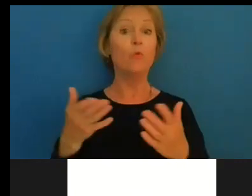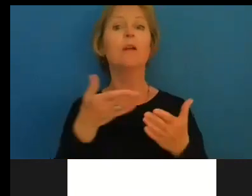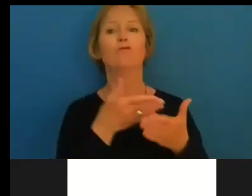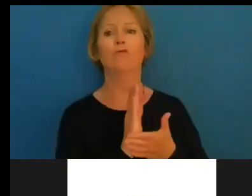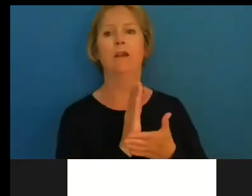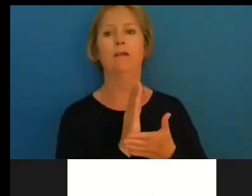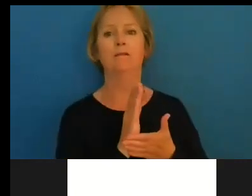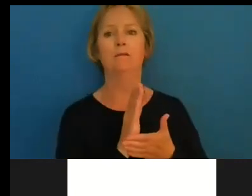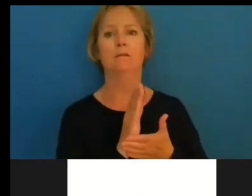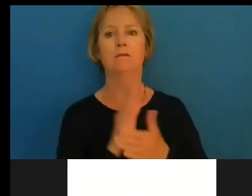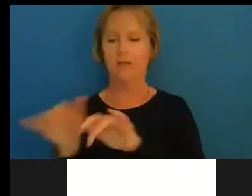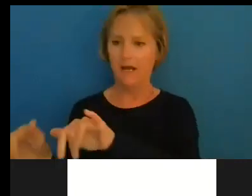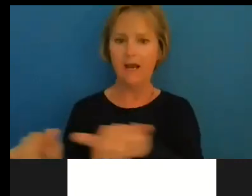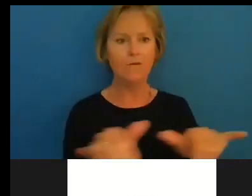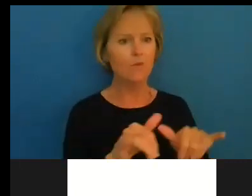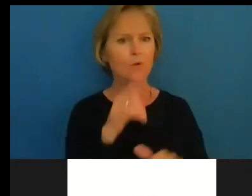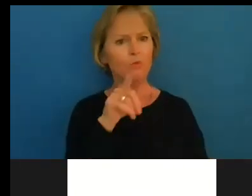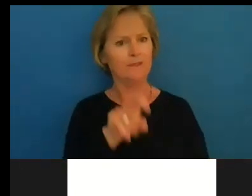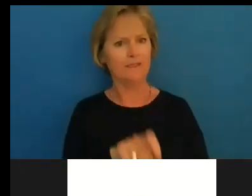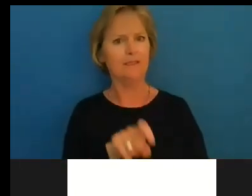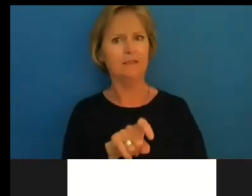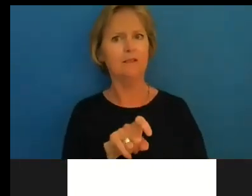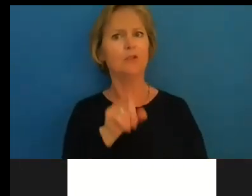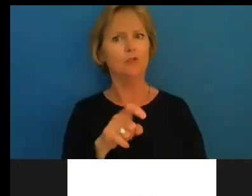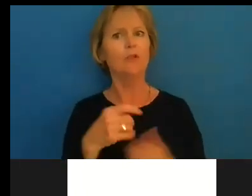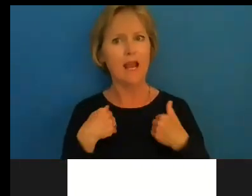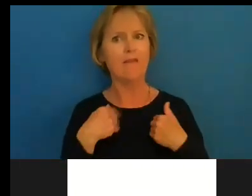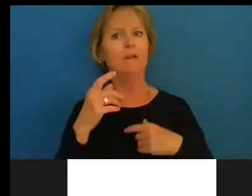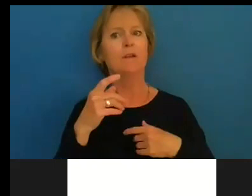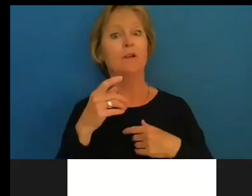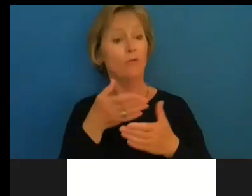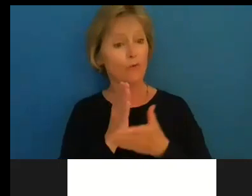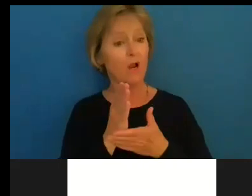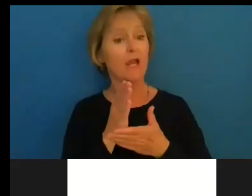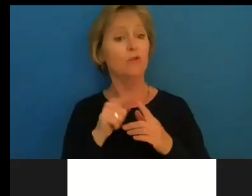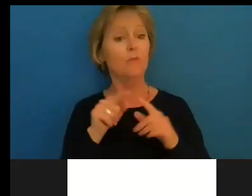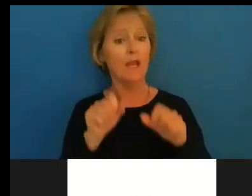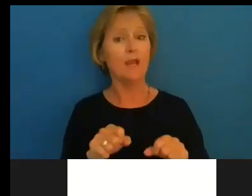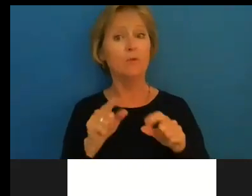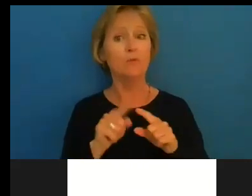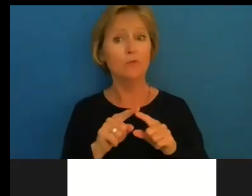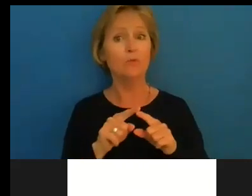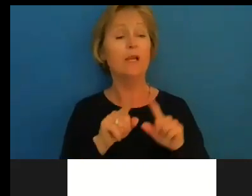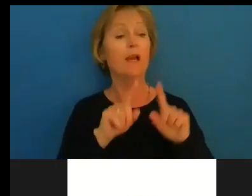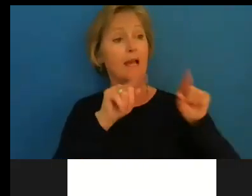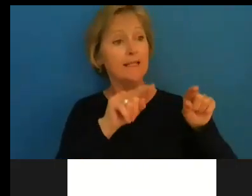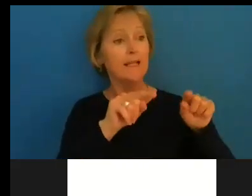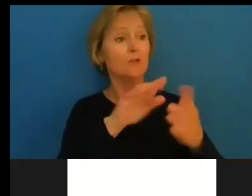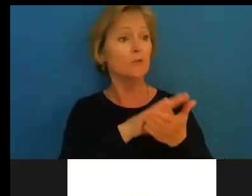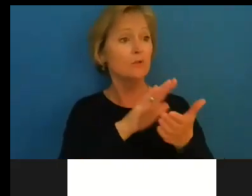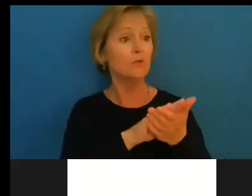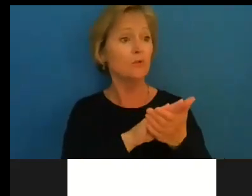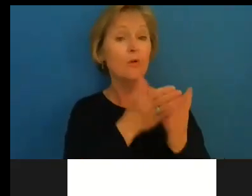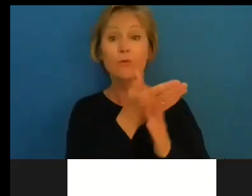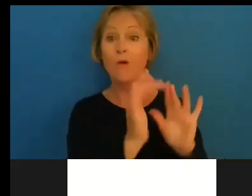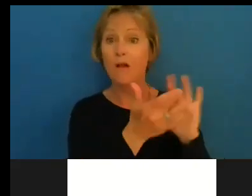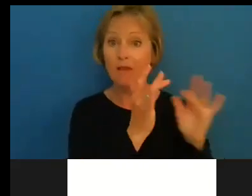Everyone that needs it should have a right to be able to attend school online, fully online,